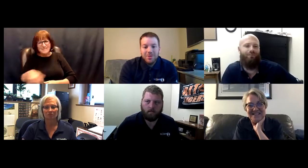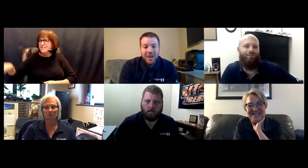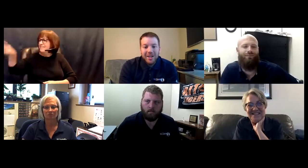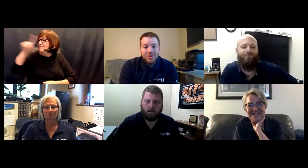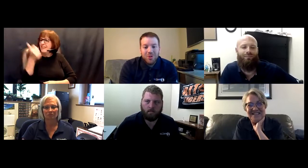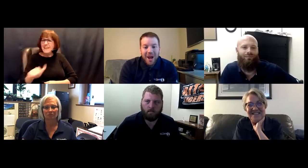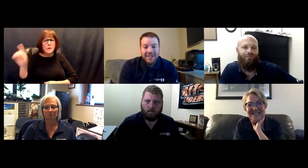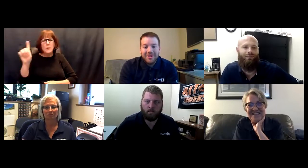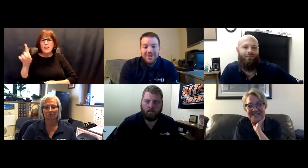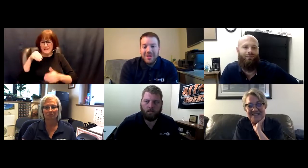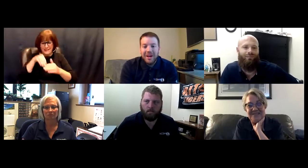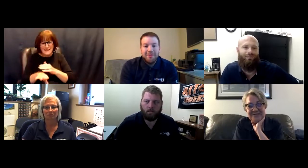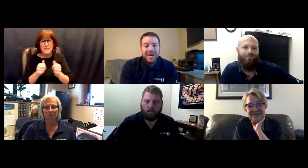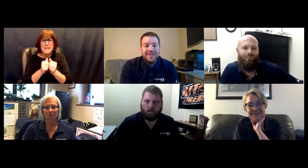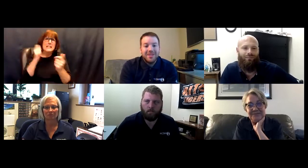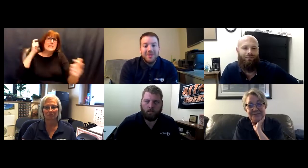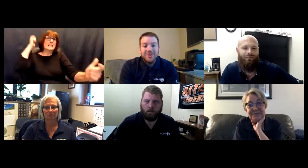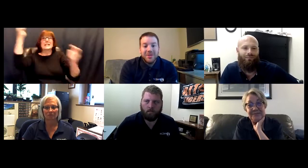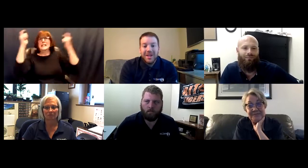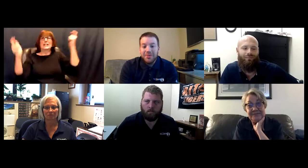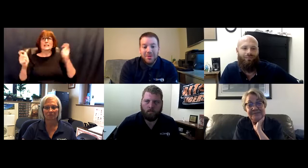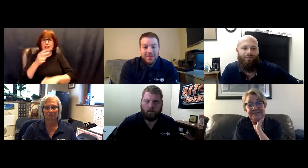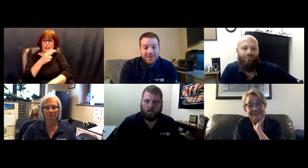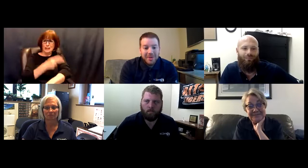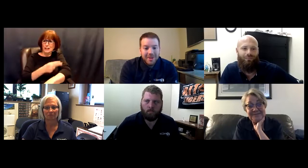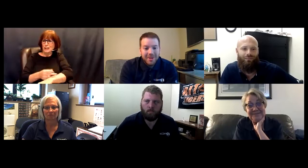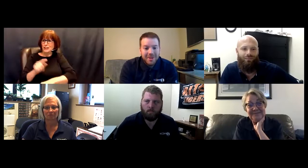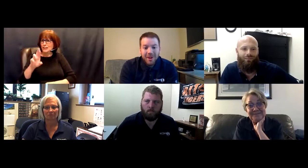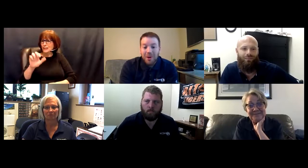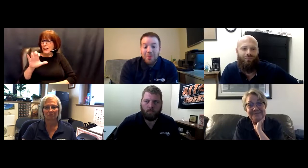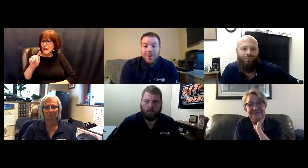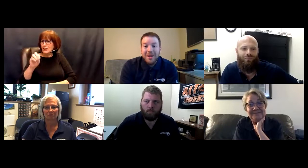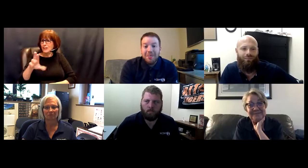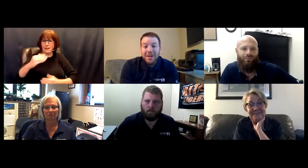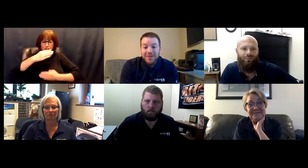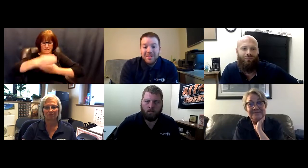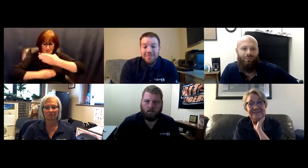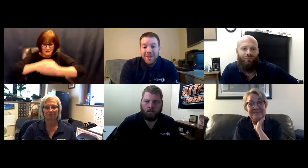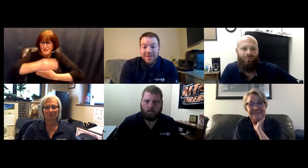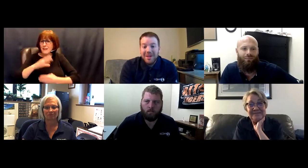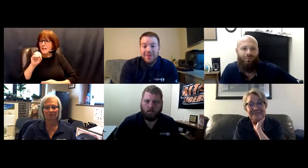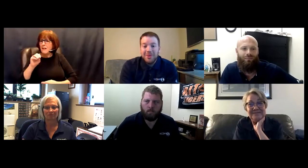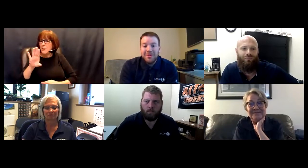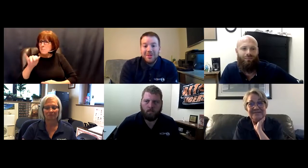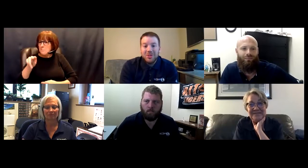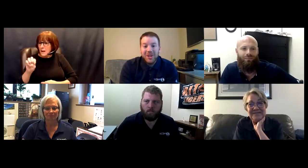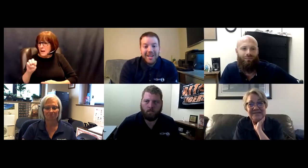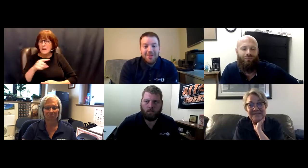giant tractors and combines on either side of you. There are working pivots being demoed over giant